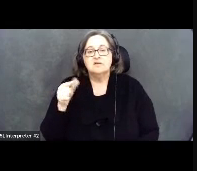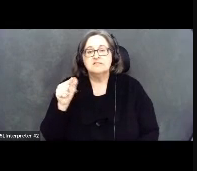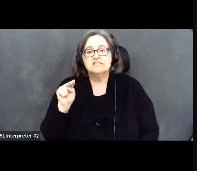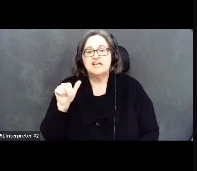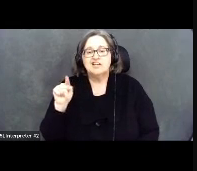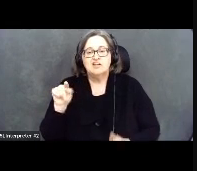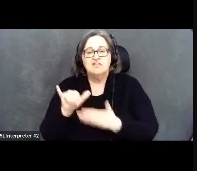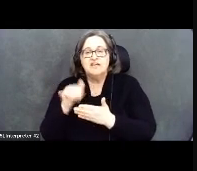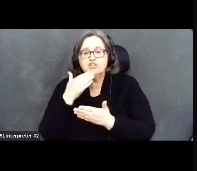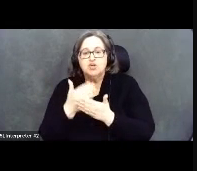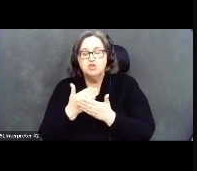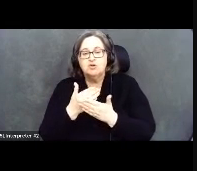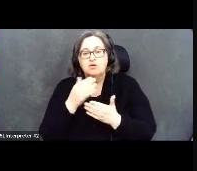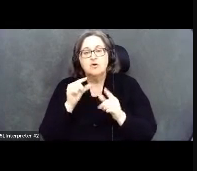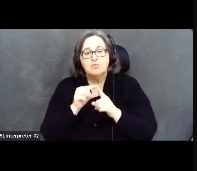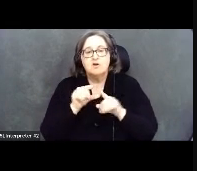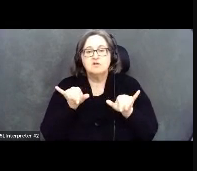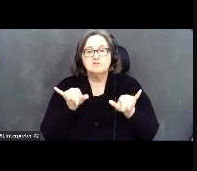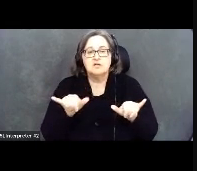When your kid is stagnant, people stop helping him.